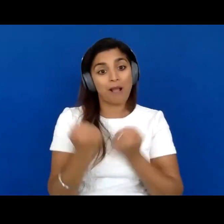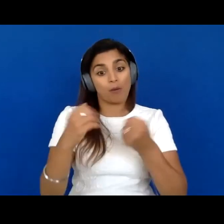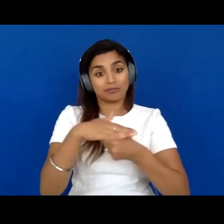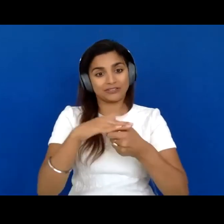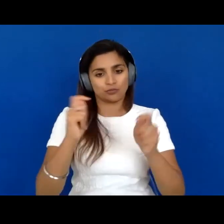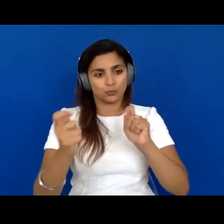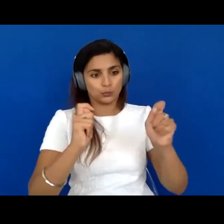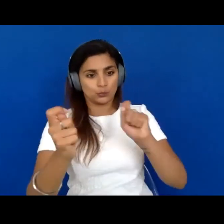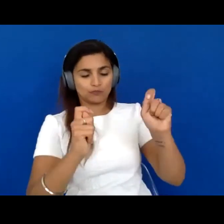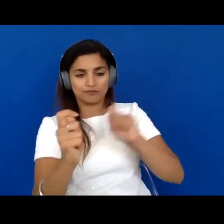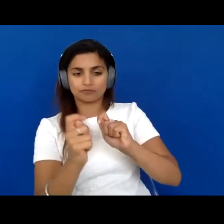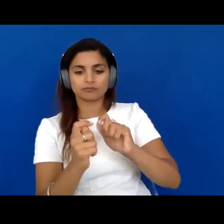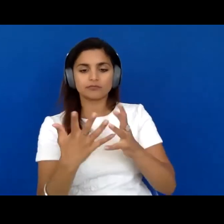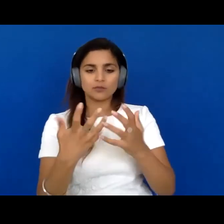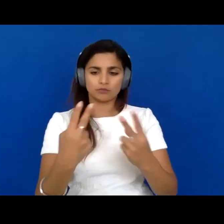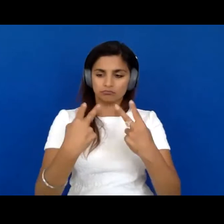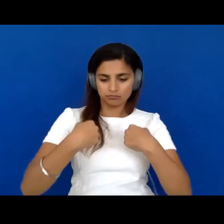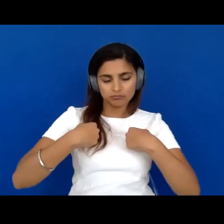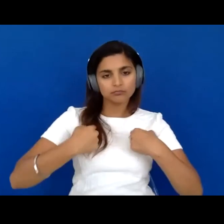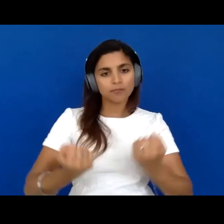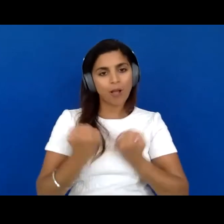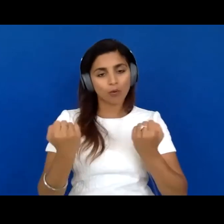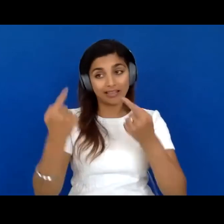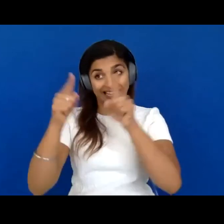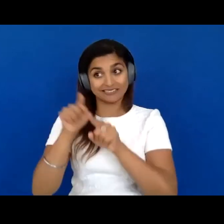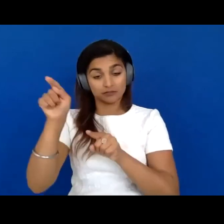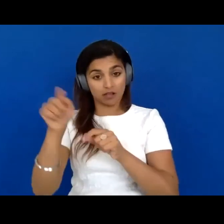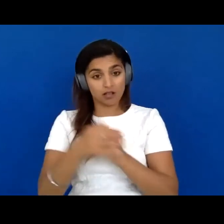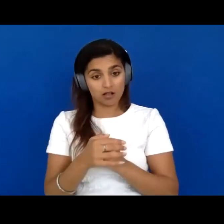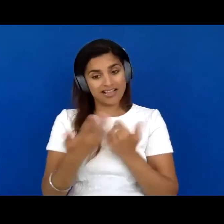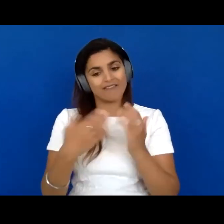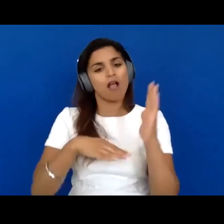are seen to occupy in India as an upper caste woman which also means an